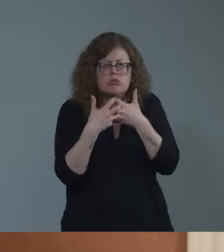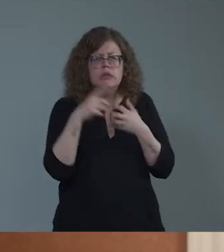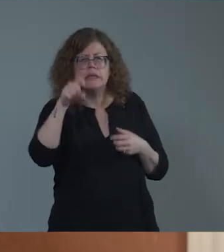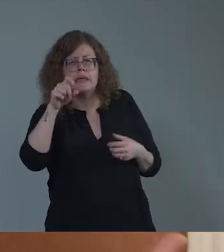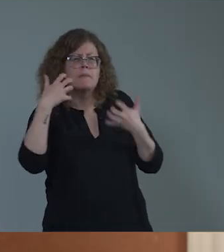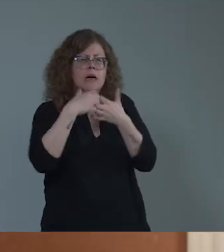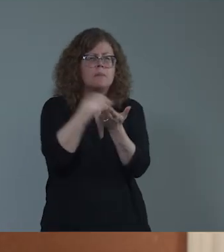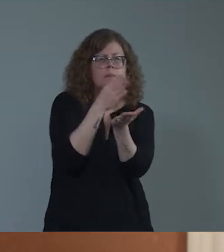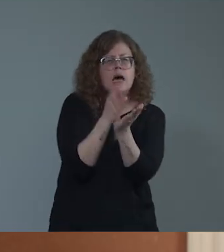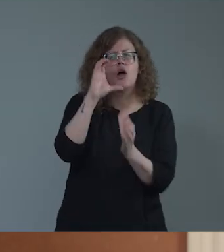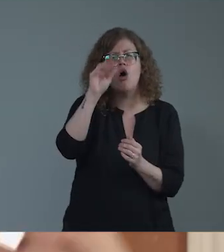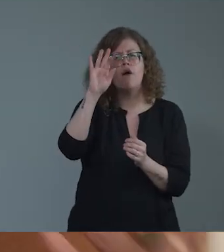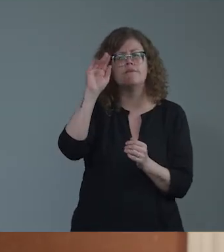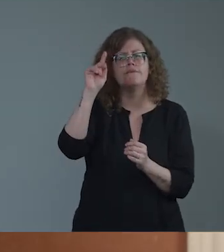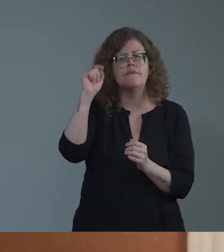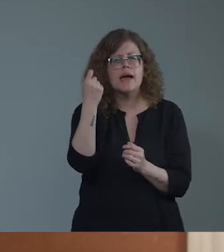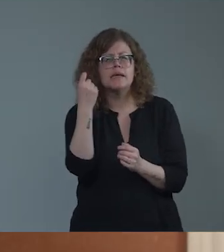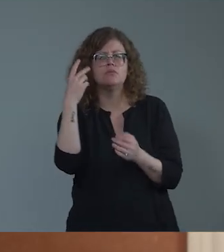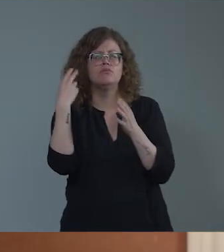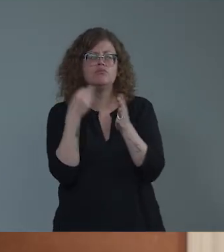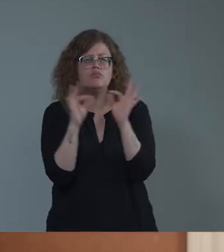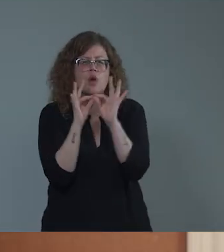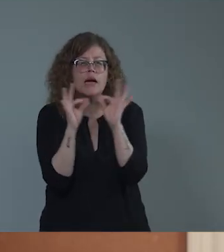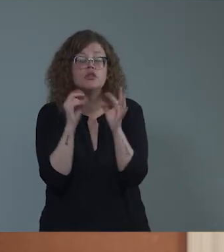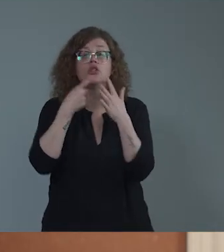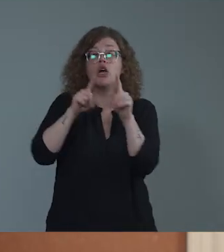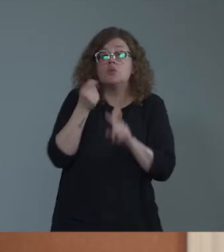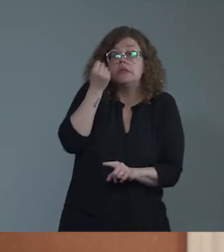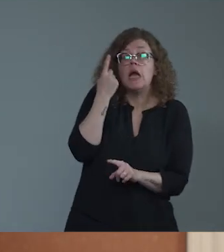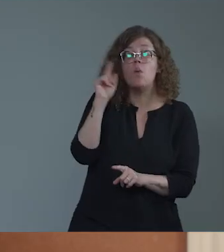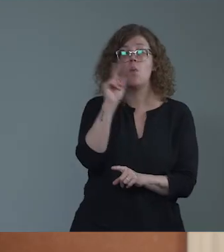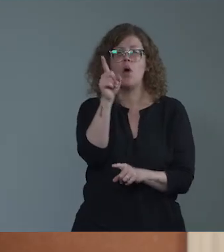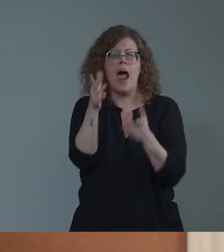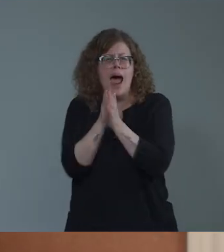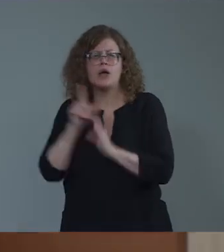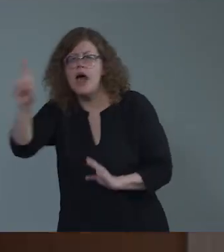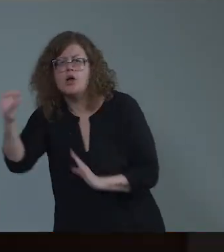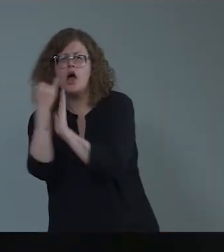to do, like community engagement. Like fabrication. All of those things that artists do to make a project complete.